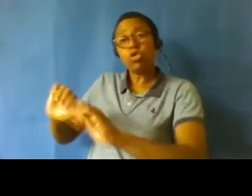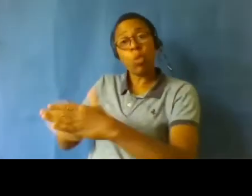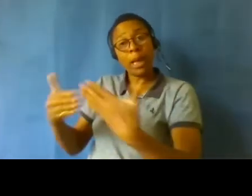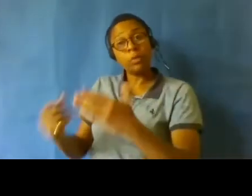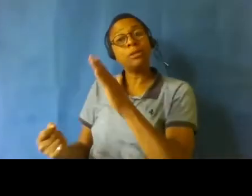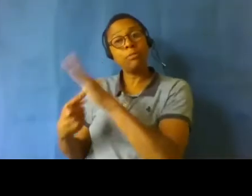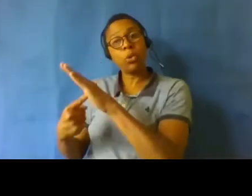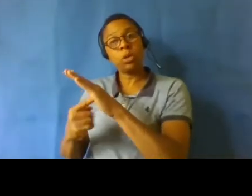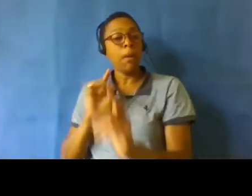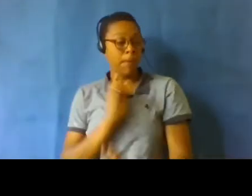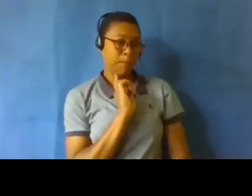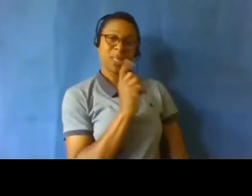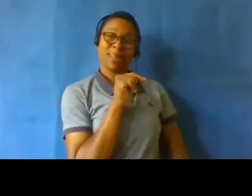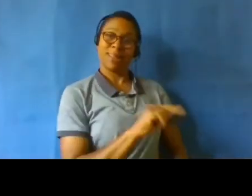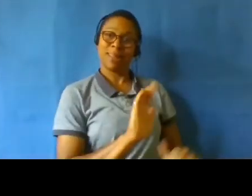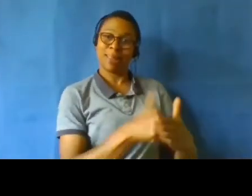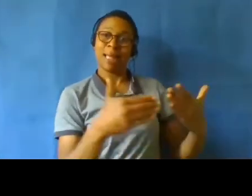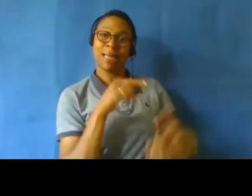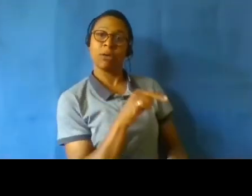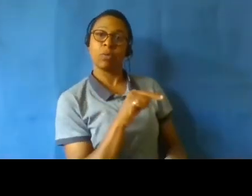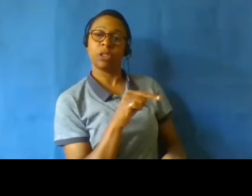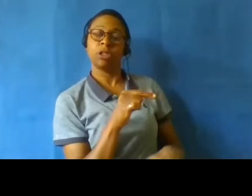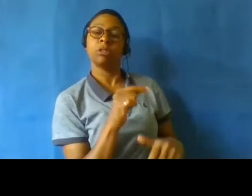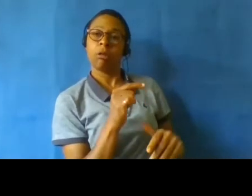of philosophy which proposes a way of understanding ourselves through our